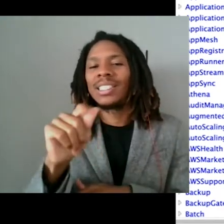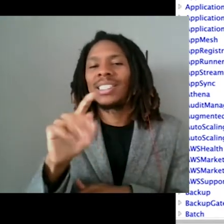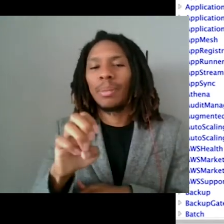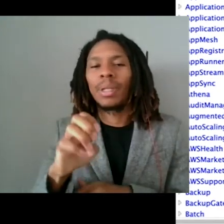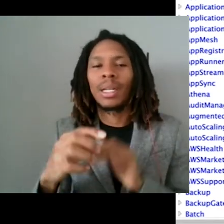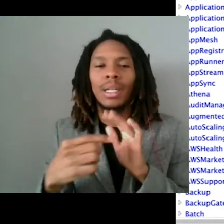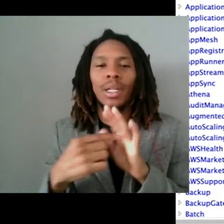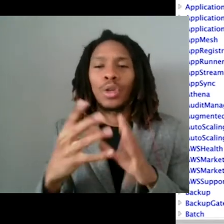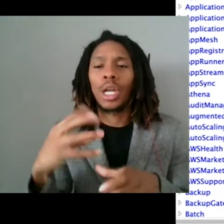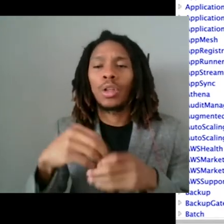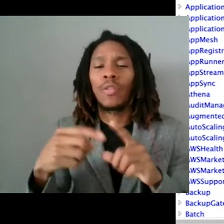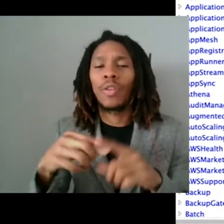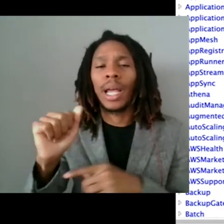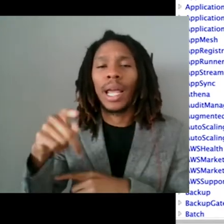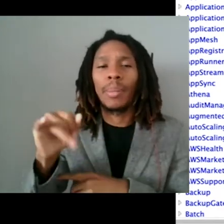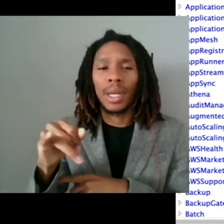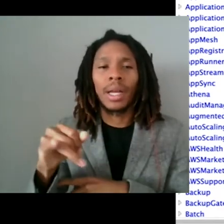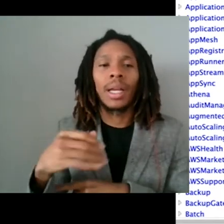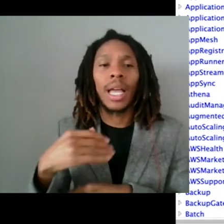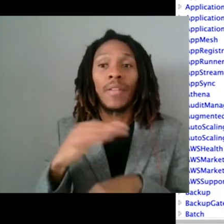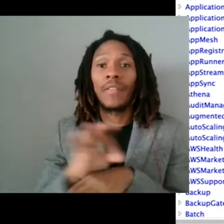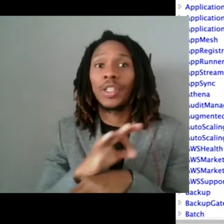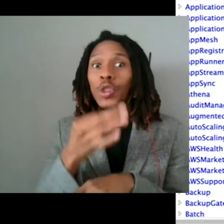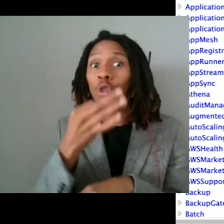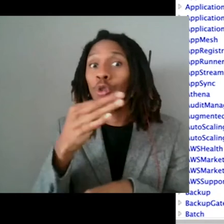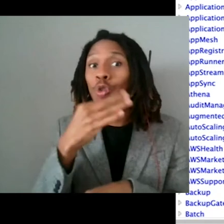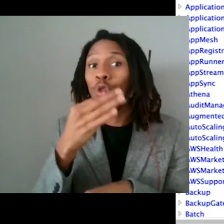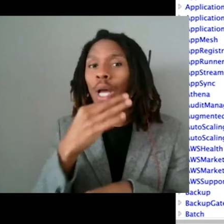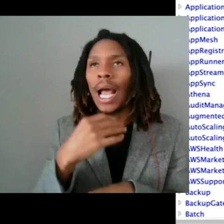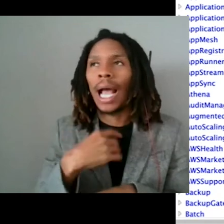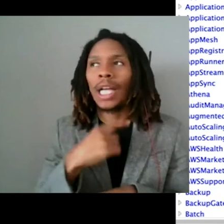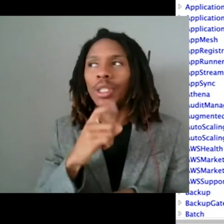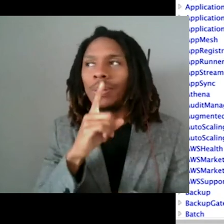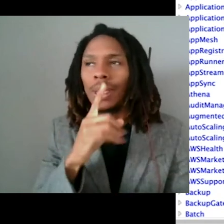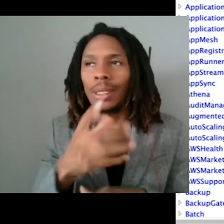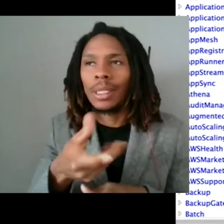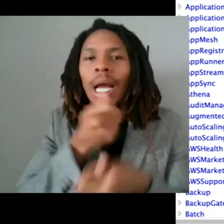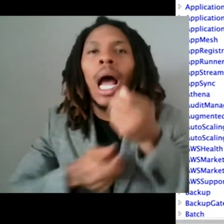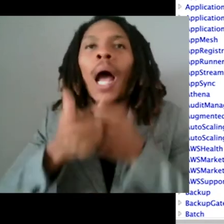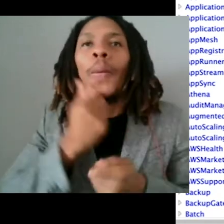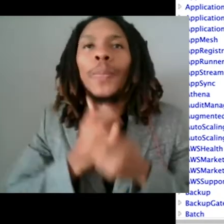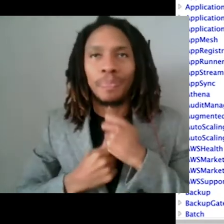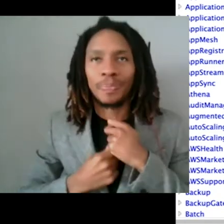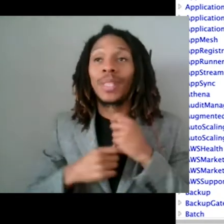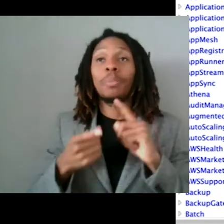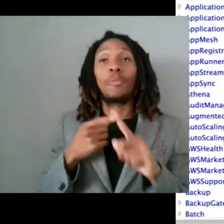Actually a feature coming very soon. I spoke a little too fast on that. But from the API you can. You can add a launch templates.